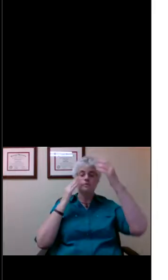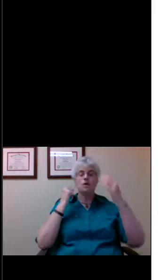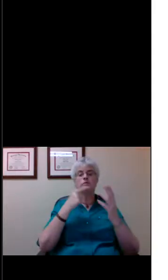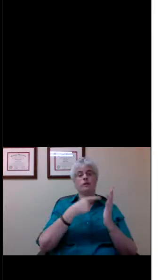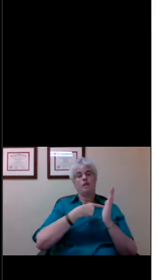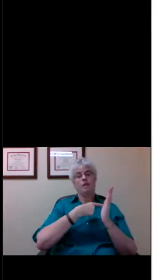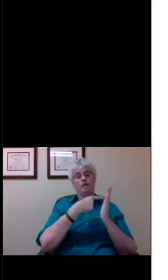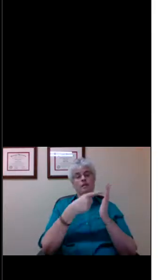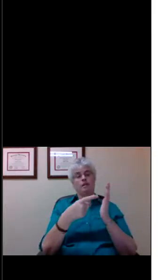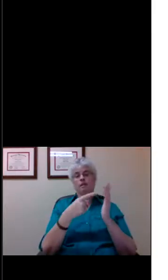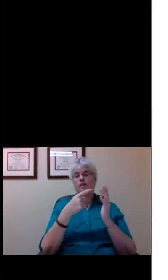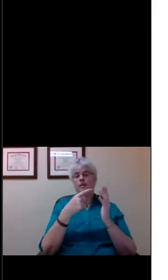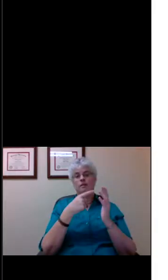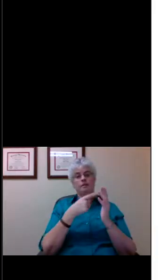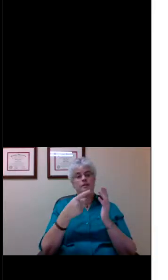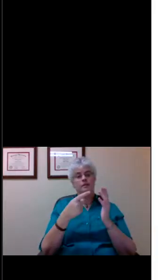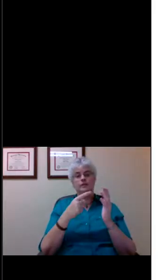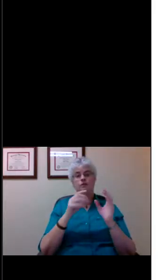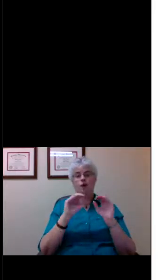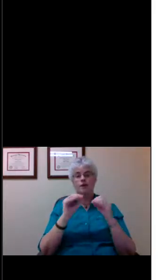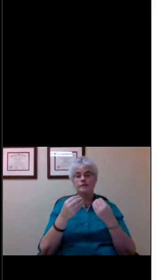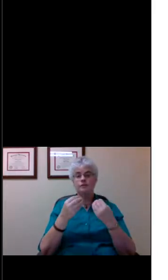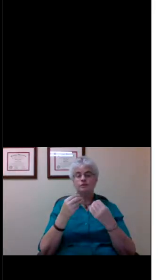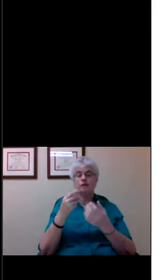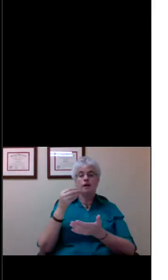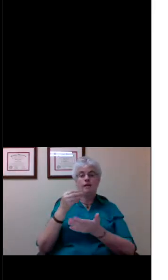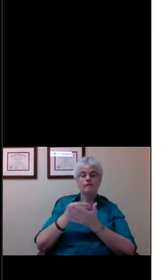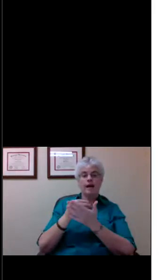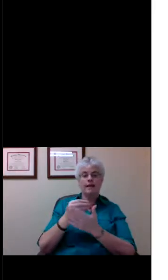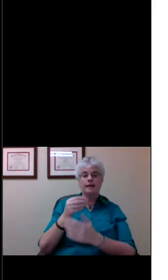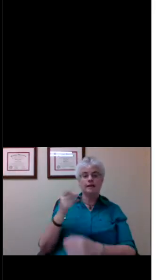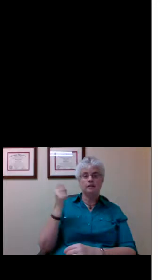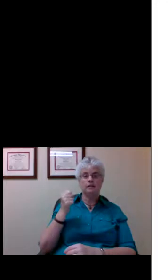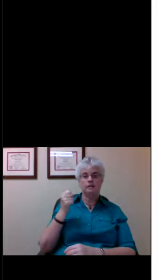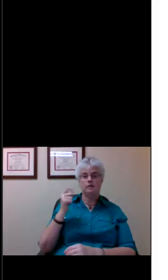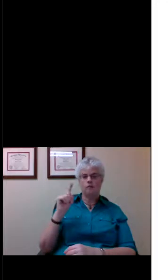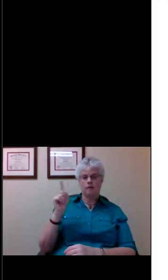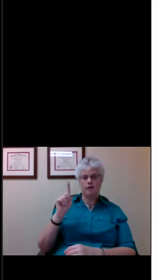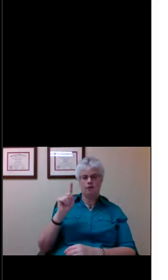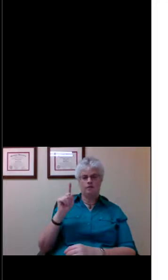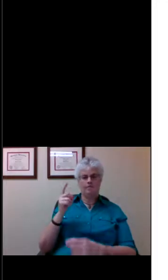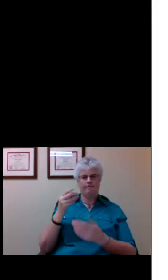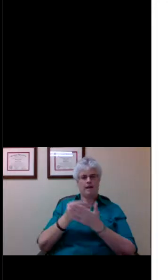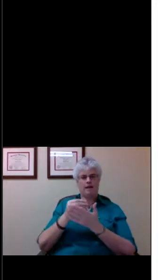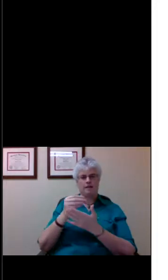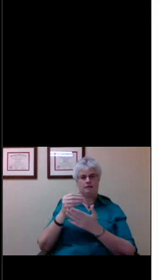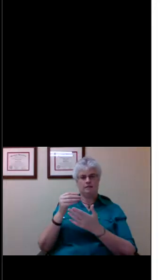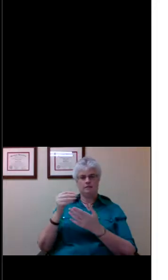resources and allocations because a lot of these organizations get funding from